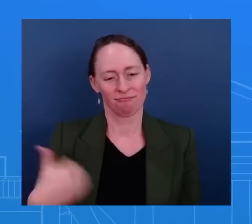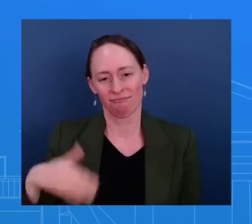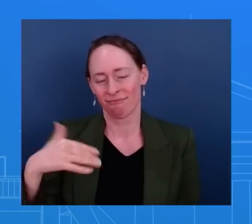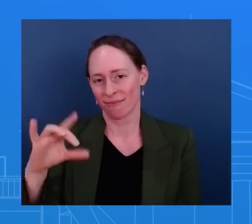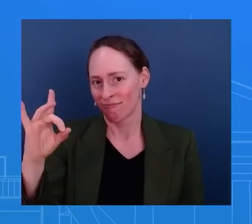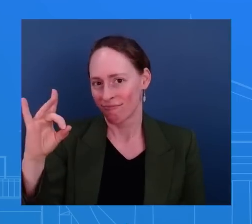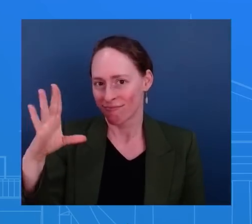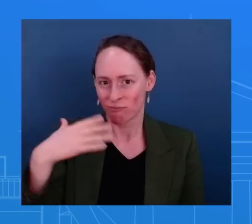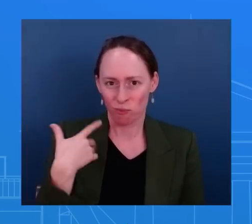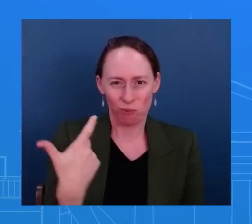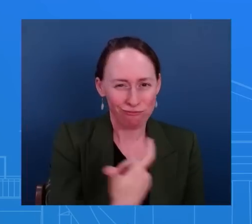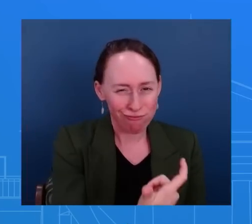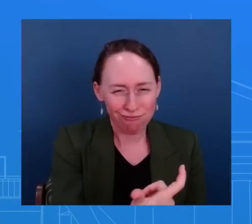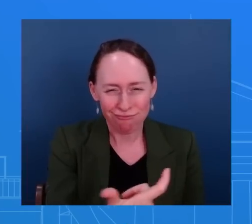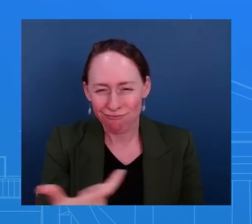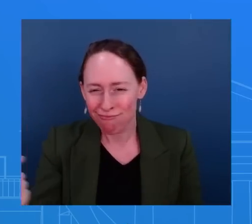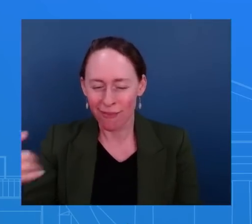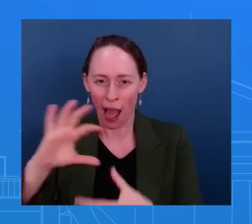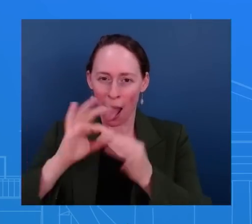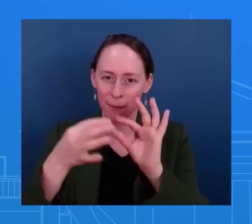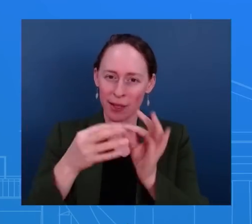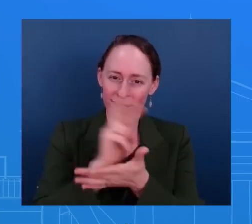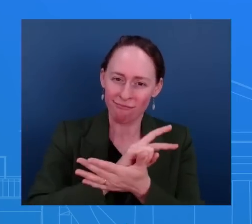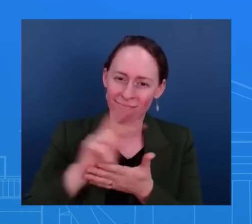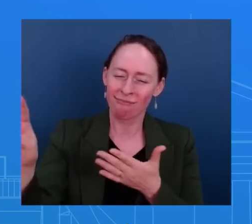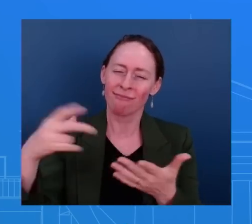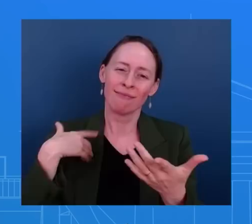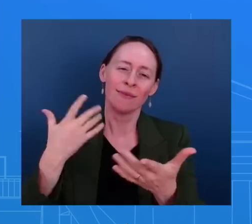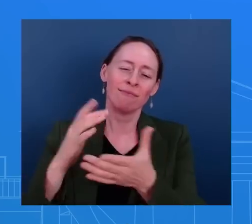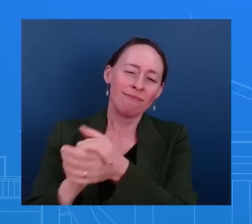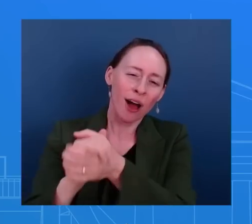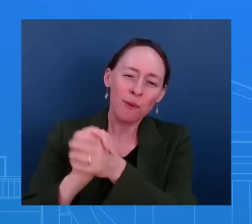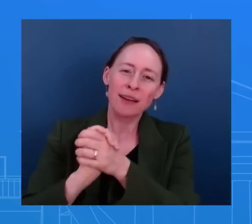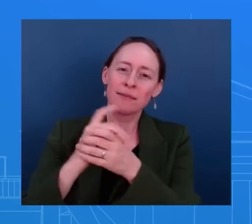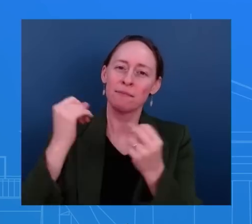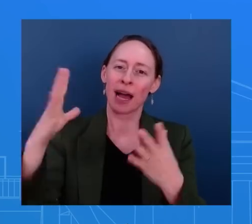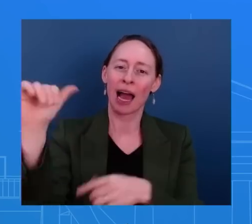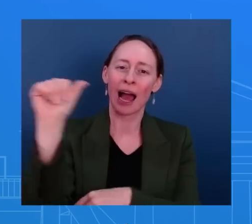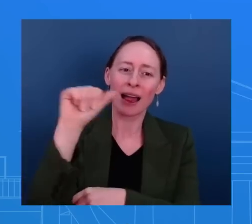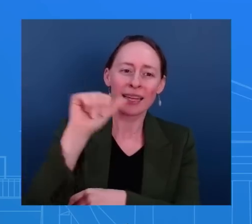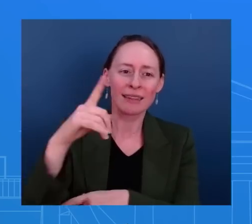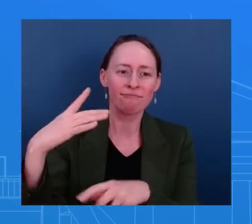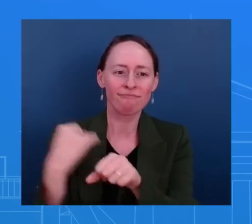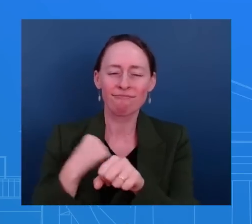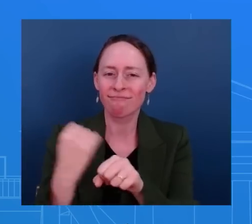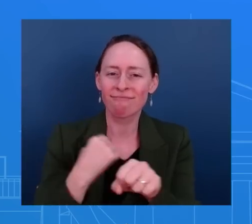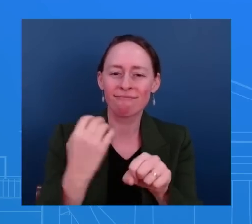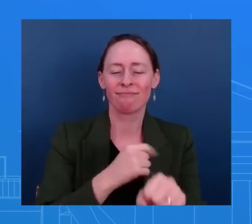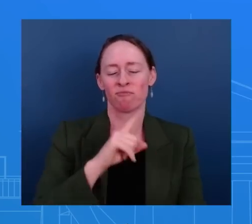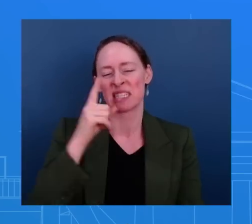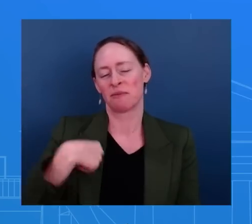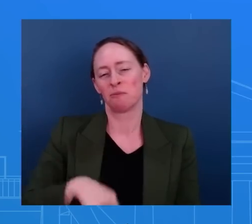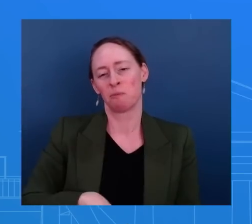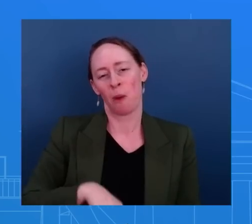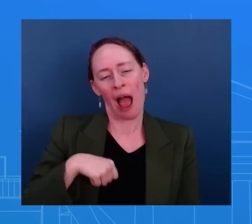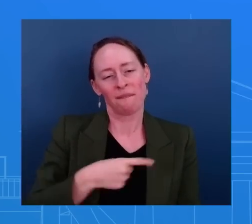to all the American athletes who made us "so damn proud," as the president said, at this year's Olympics,